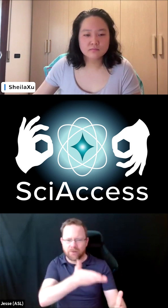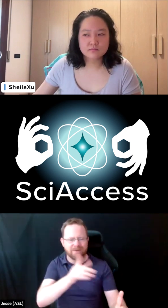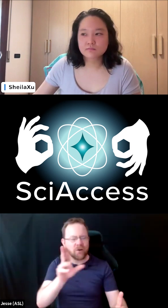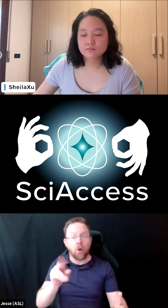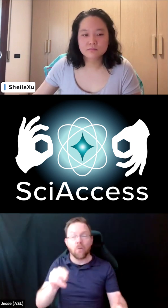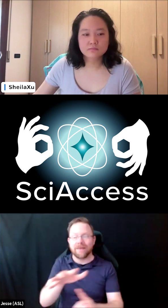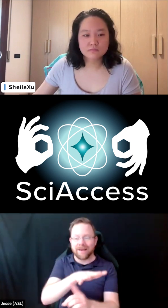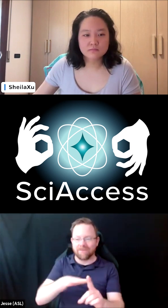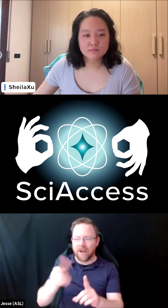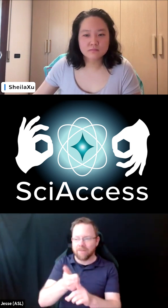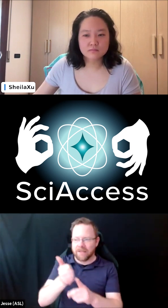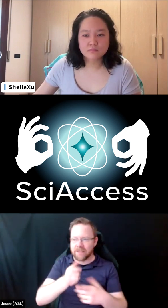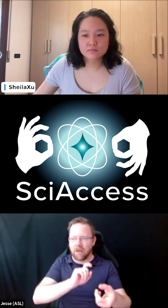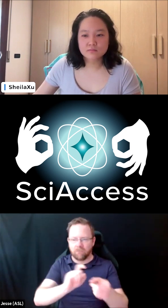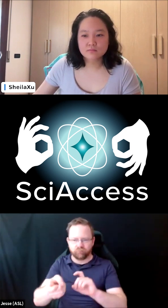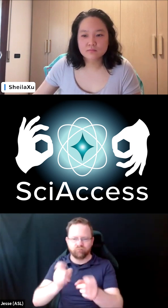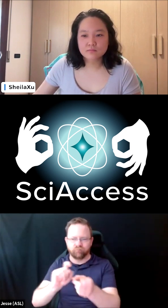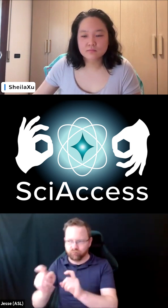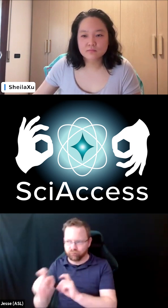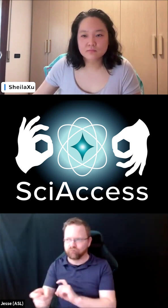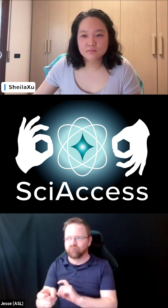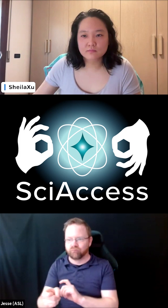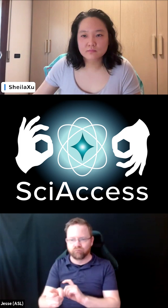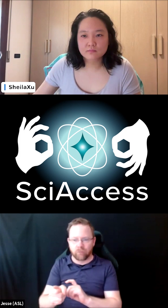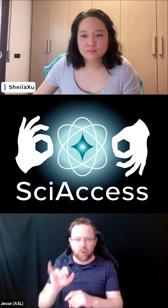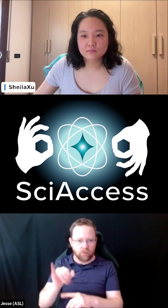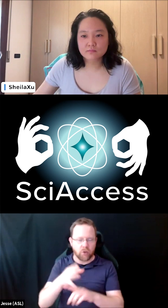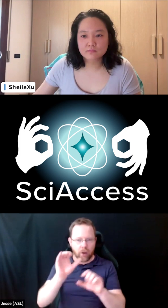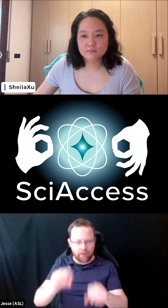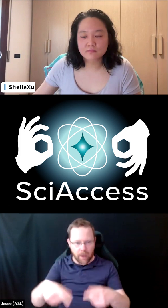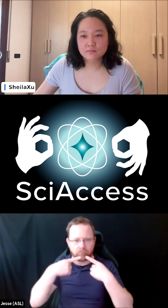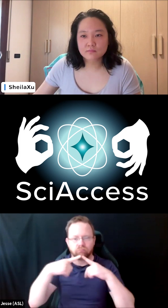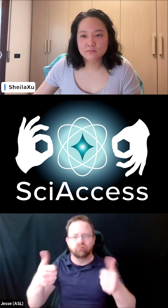And the goal again is not just to fling a couple disabled